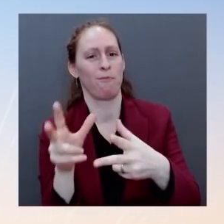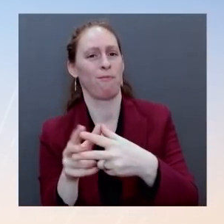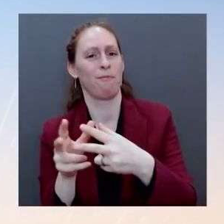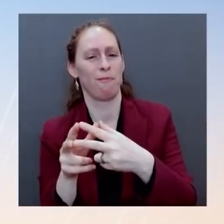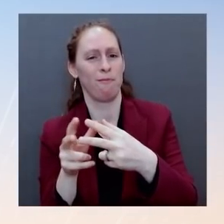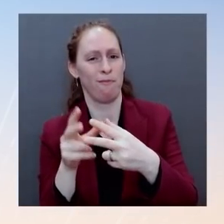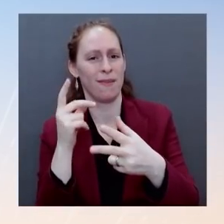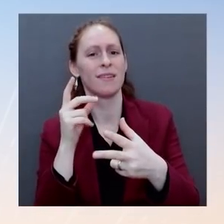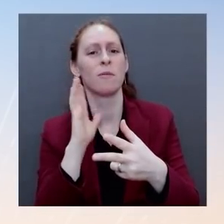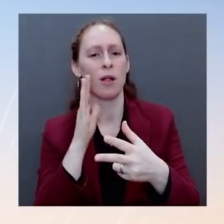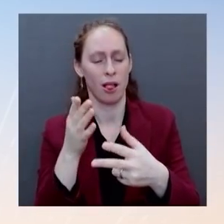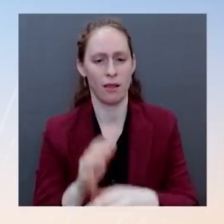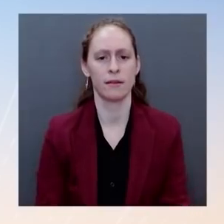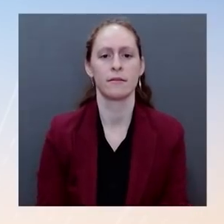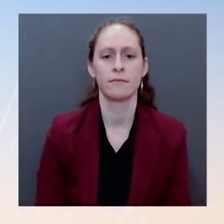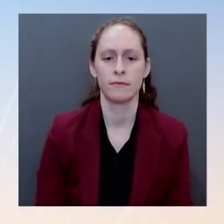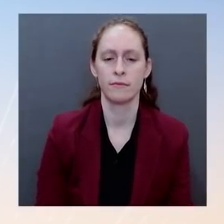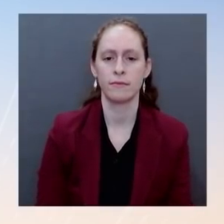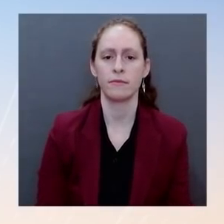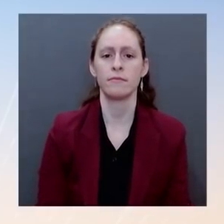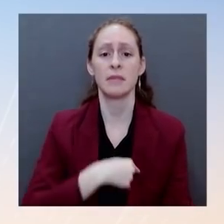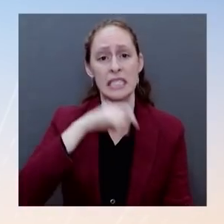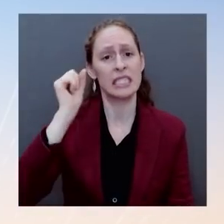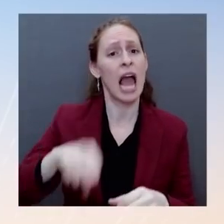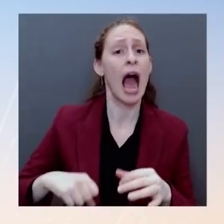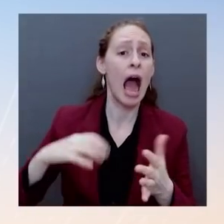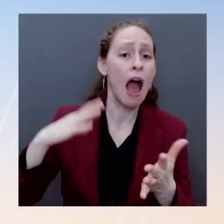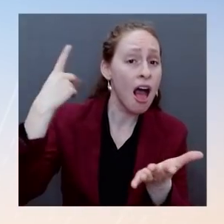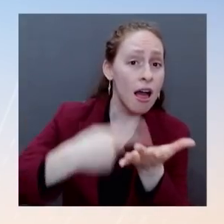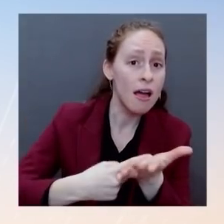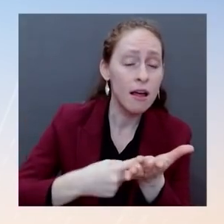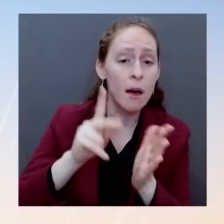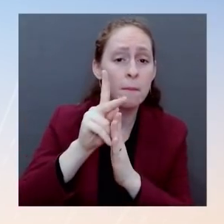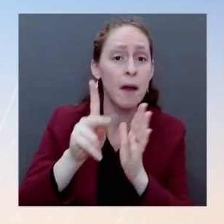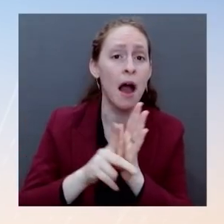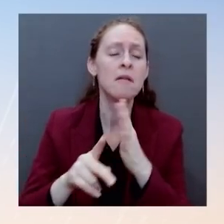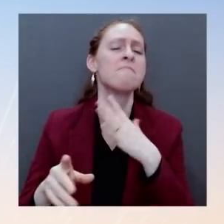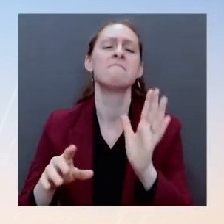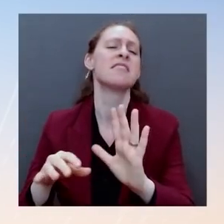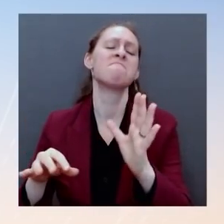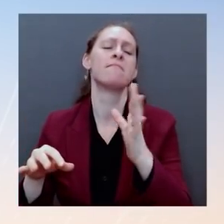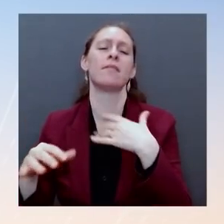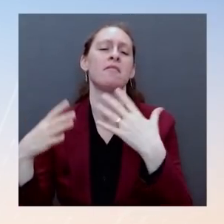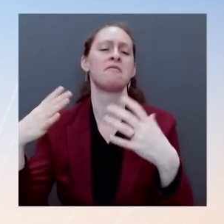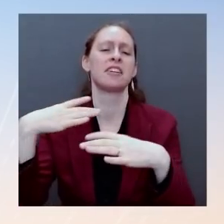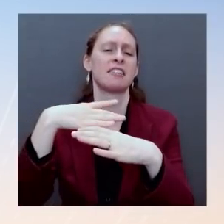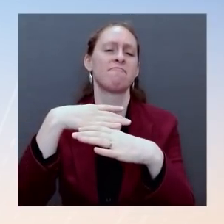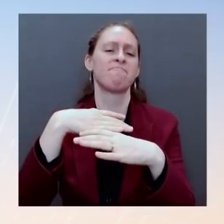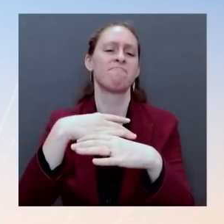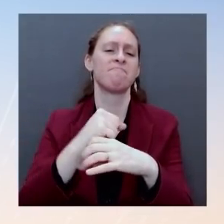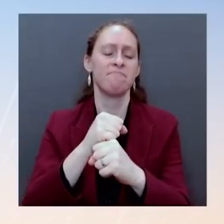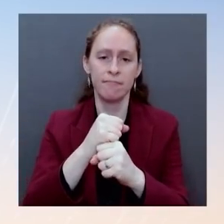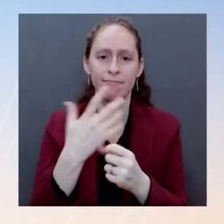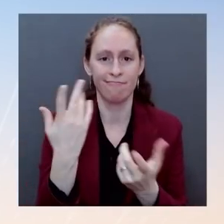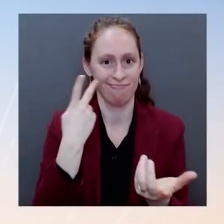But I think, just to summarize: We have a historically strong economic growth and labor market outcomes. We have -- saw some welcomed deceleration,